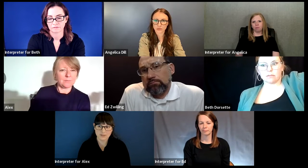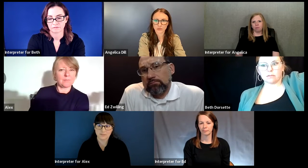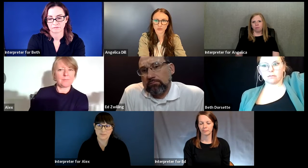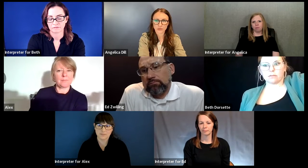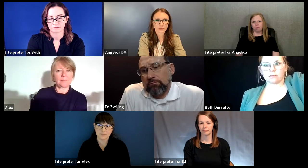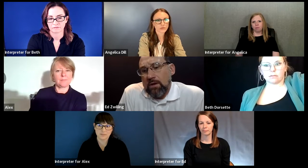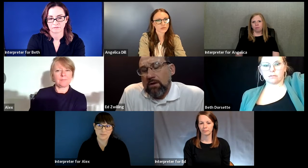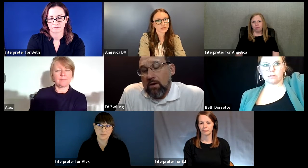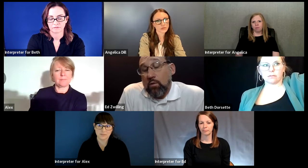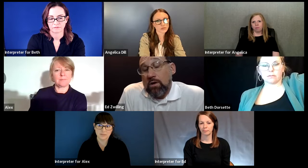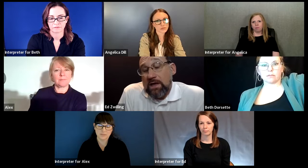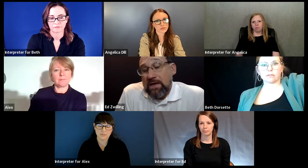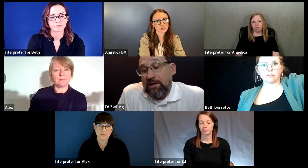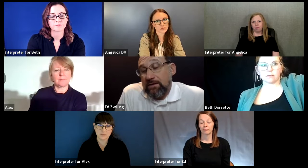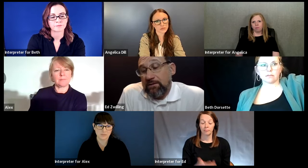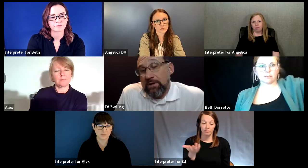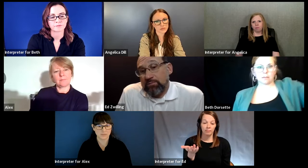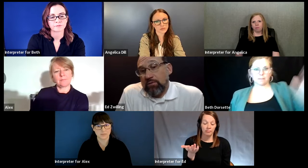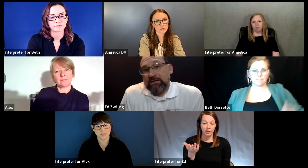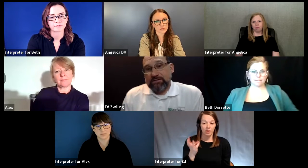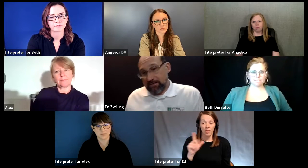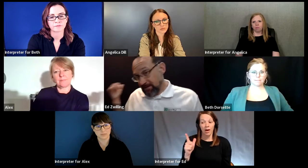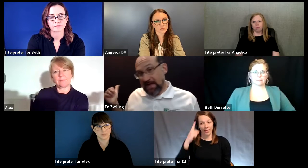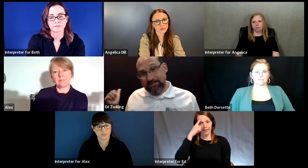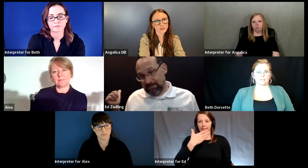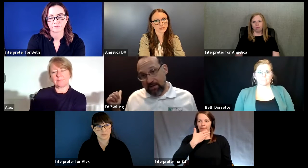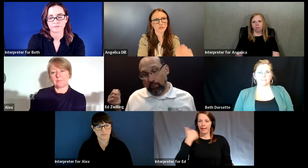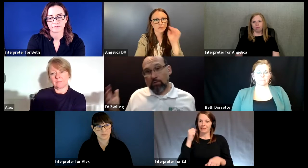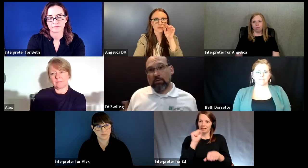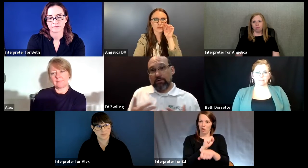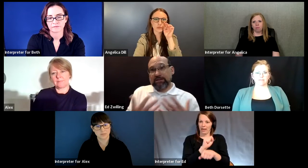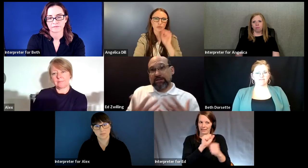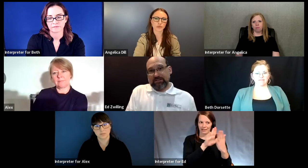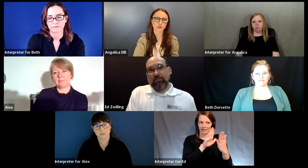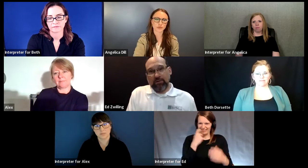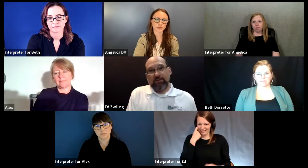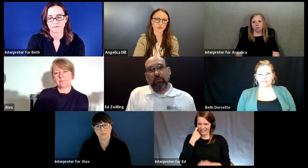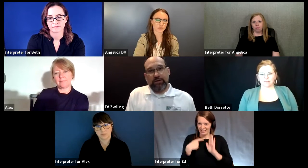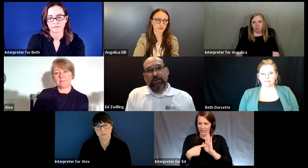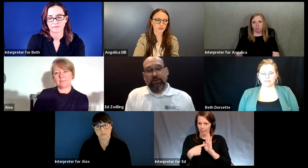Well, I think that the best practice, I mean, the last example. That's an example of equity.